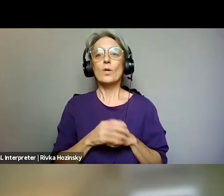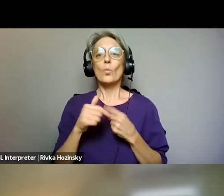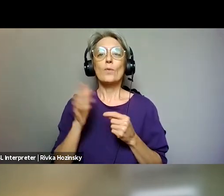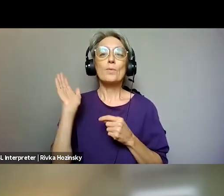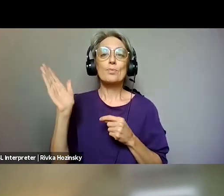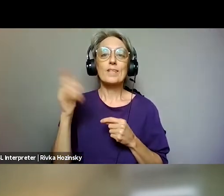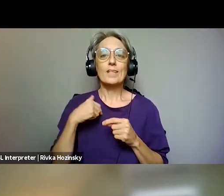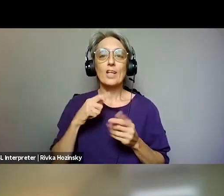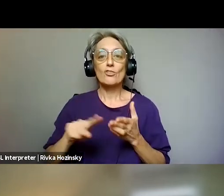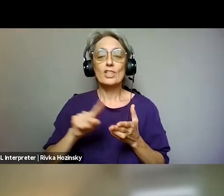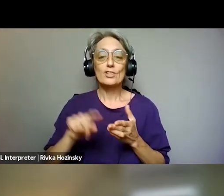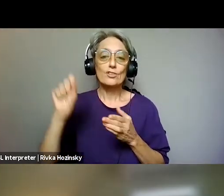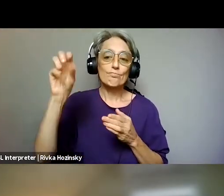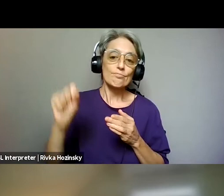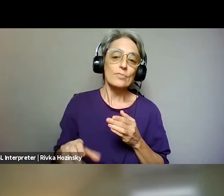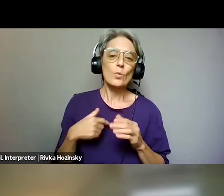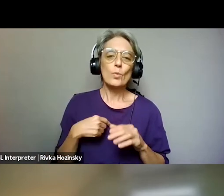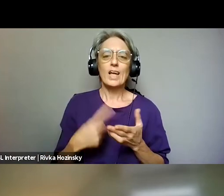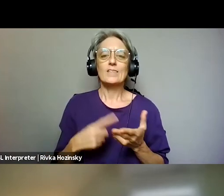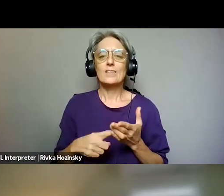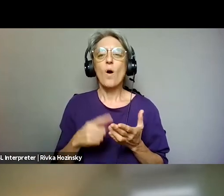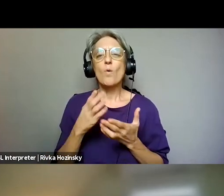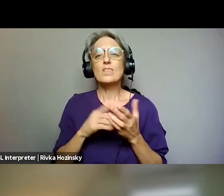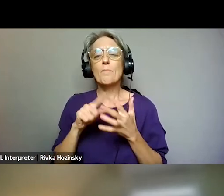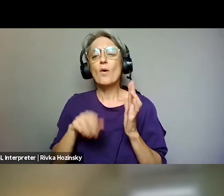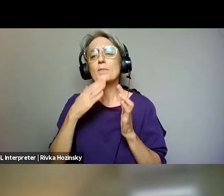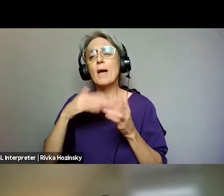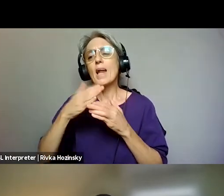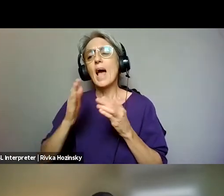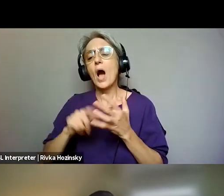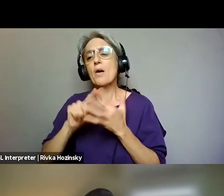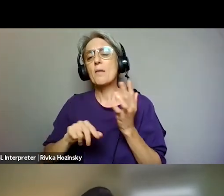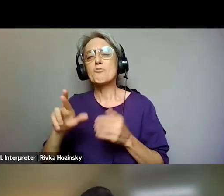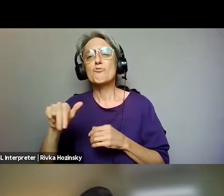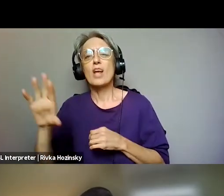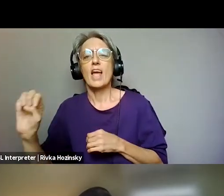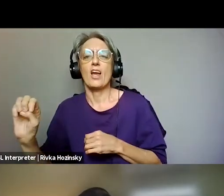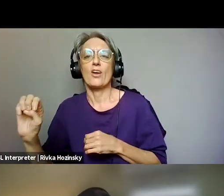about how rare some of these outcomes. You know 95 percent of people, with or without a disability,